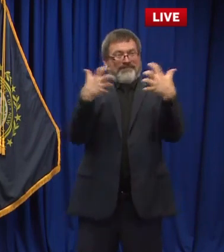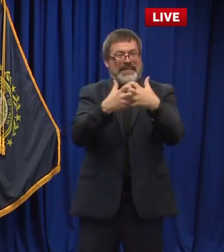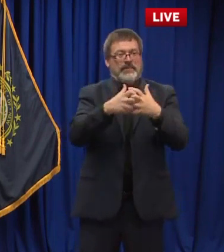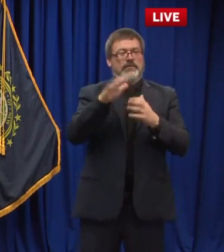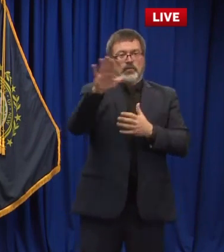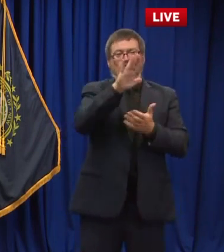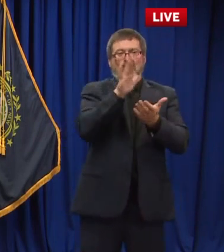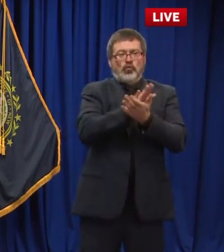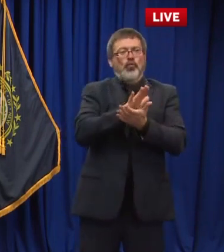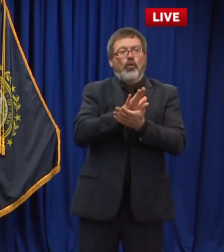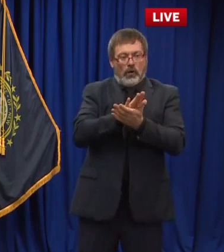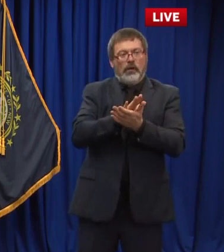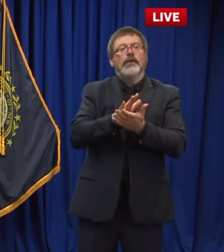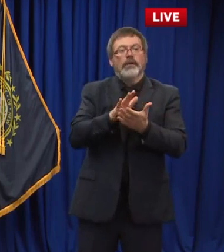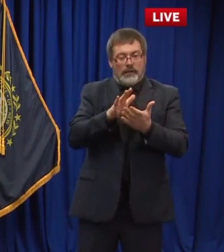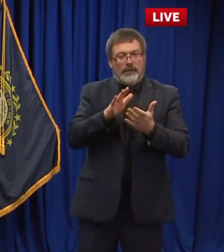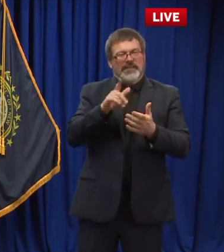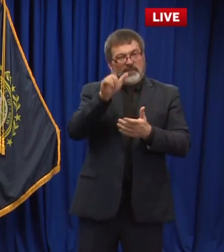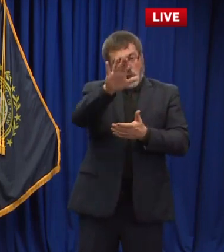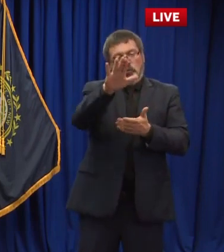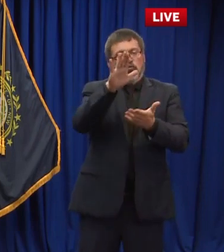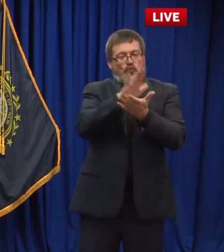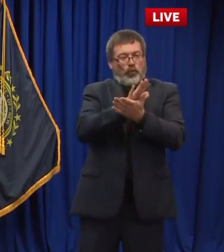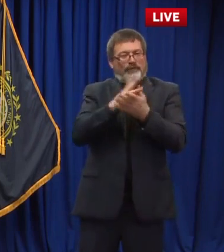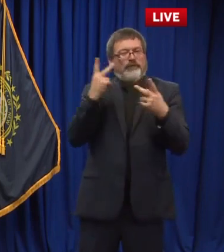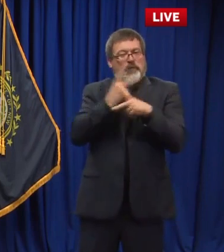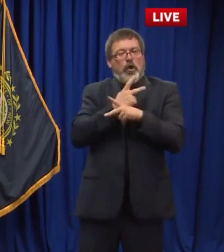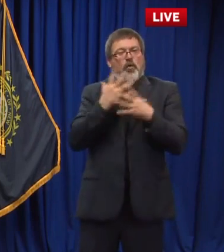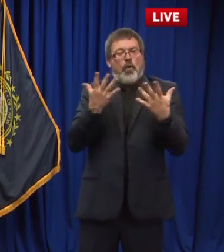RIGIDITY WE TRIED TO REMOVE THE SYSTEM.